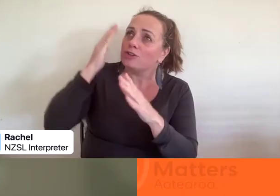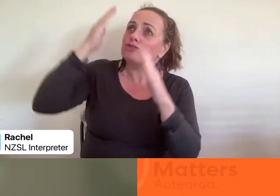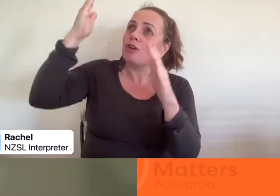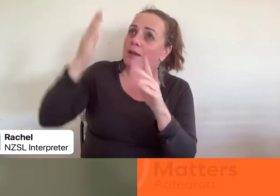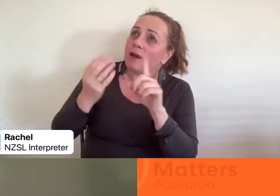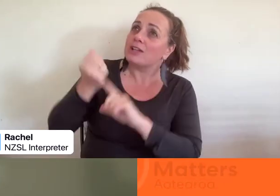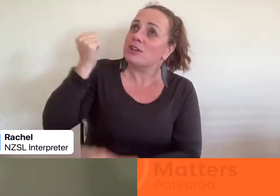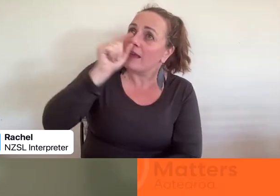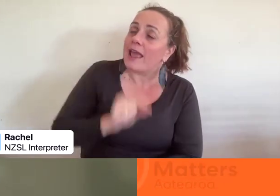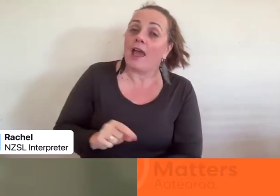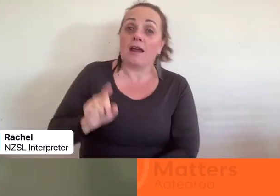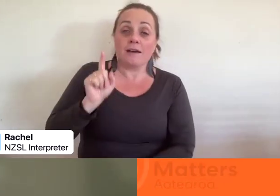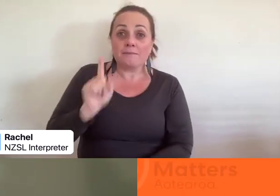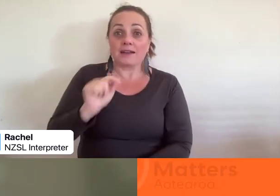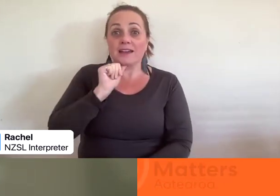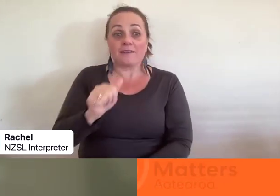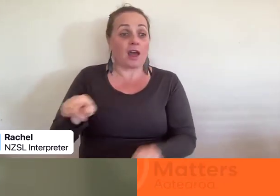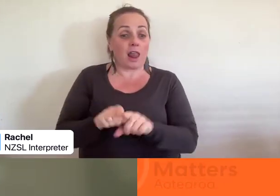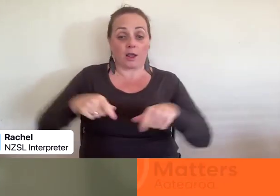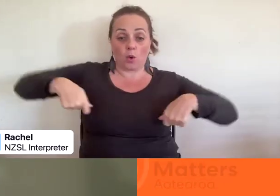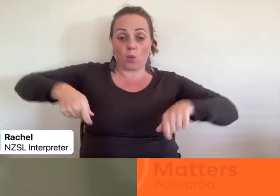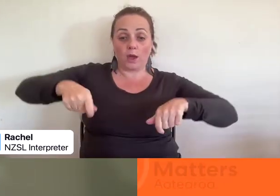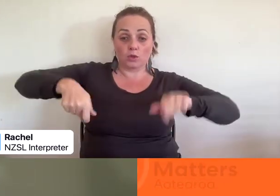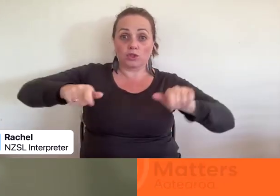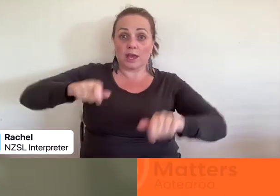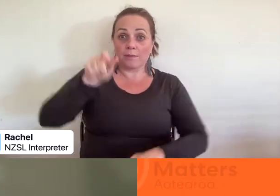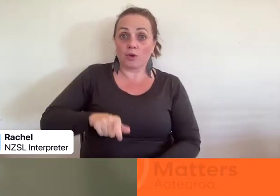at putting, say, someone in a wheelchair into government, they're going to have to redo the